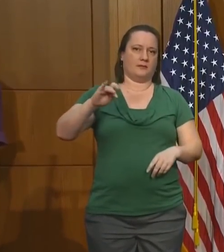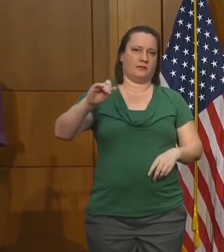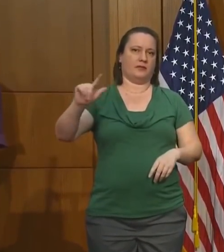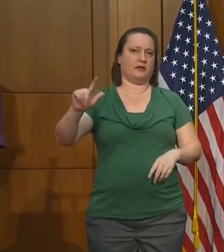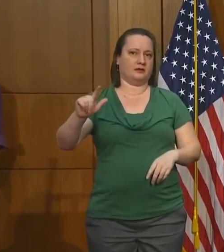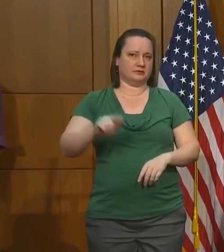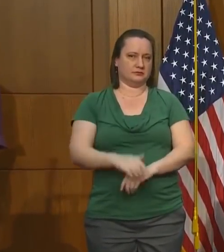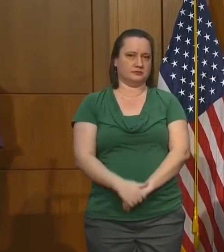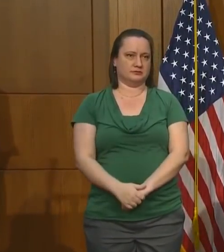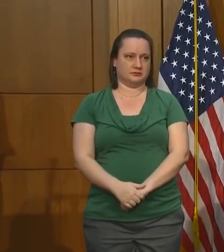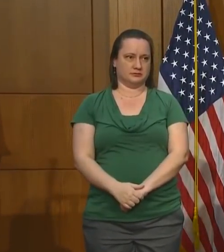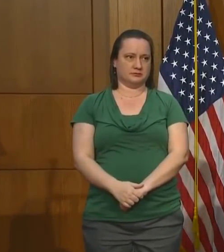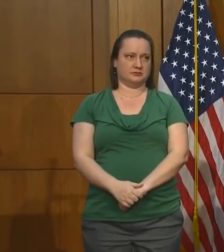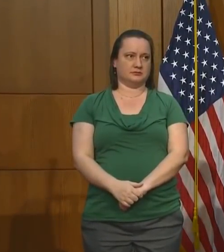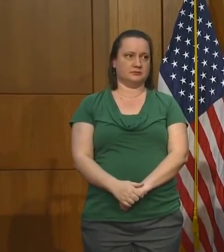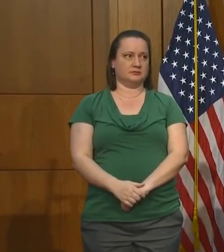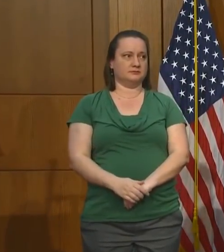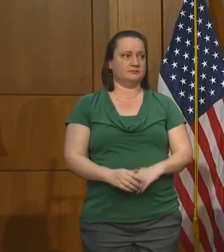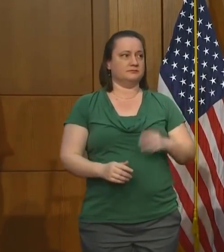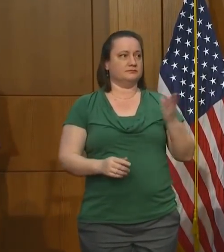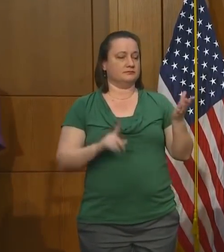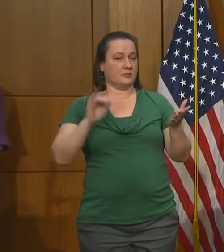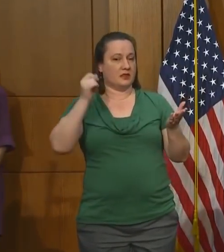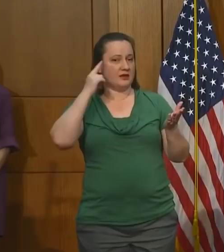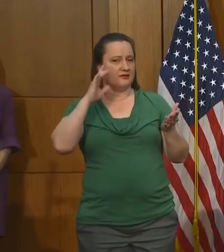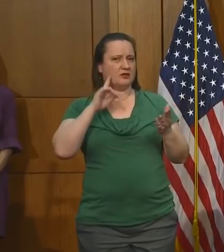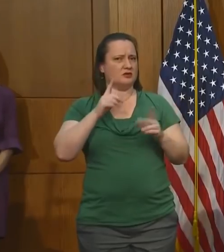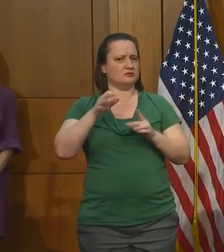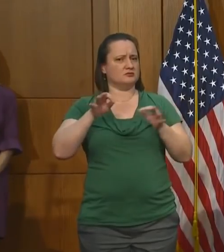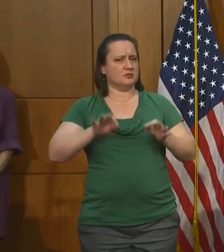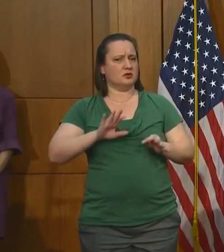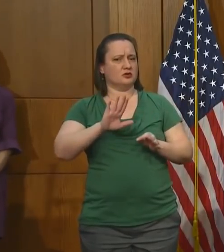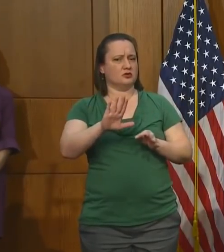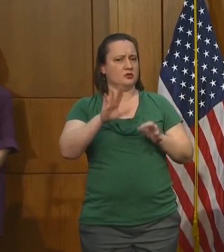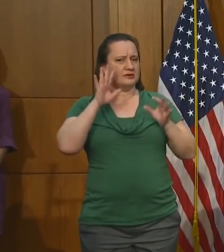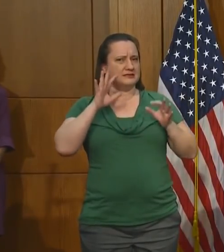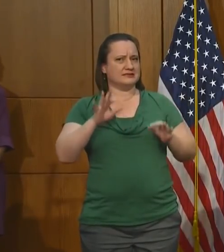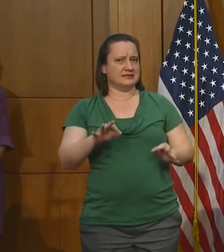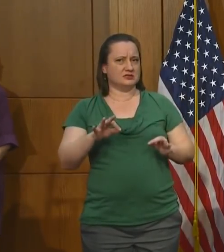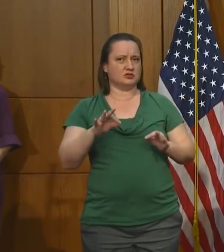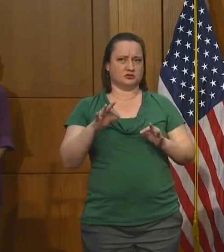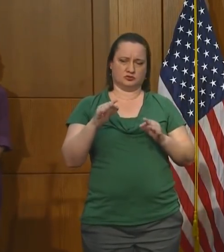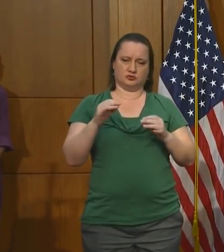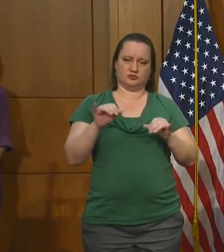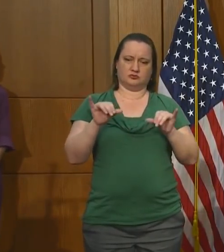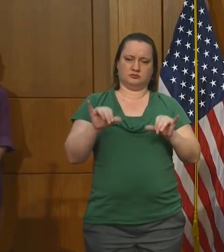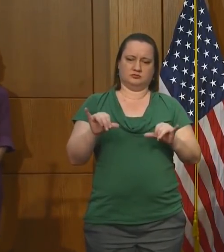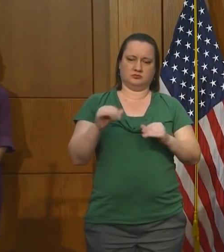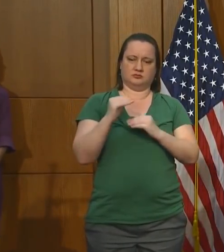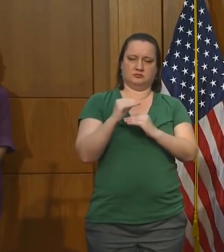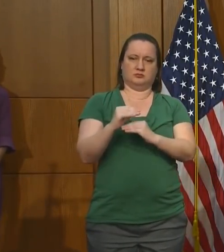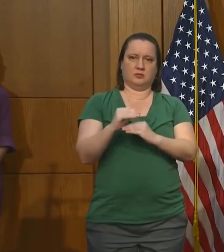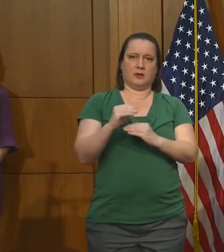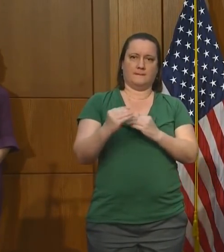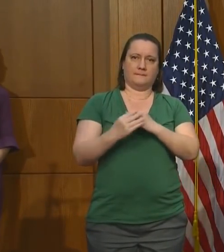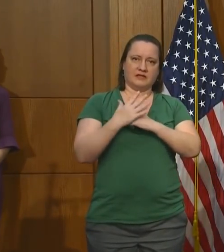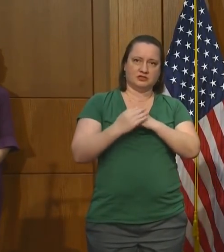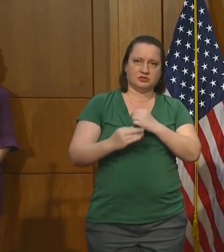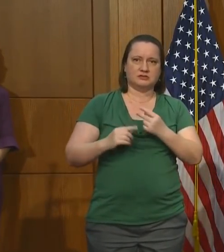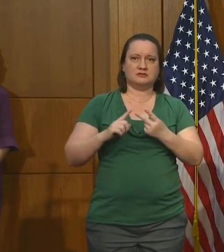BENEFITS WE ARE RIPPING UP STAFF OF ART INCREASED. ENERGY